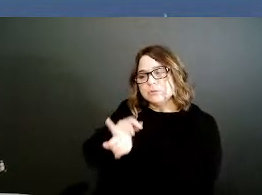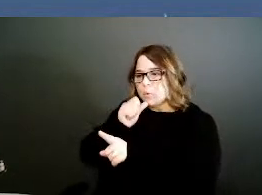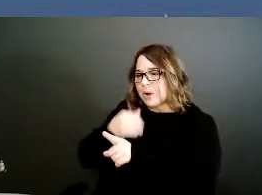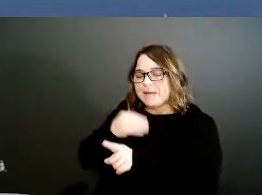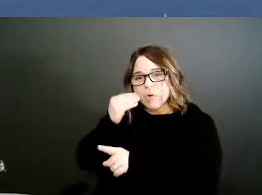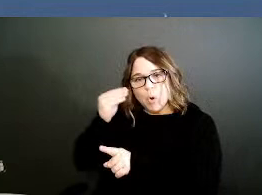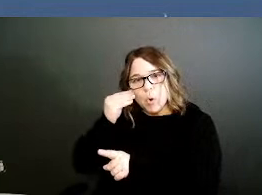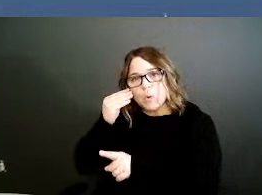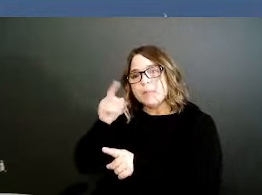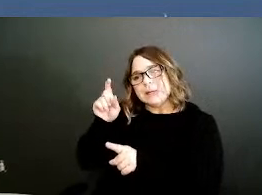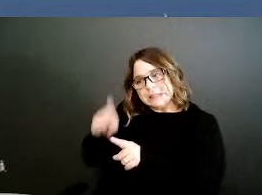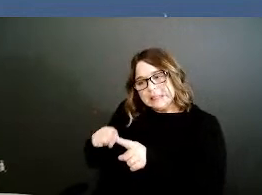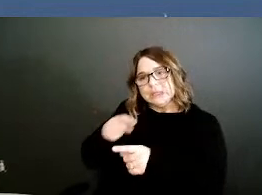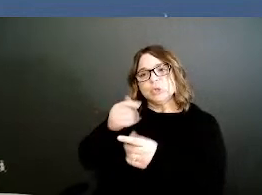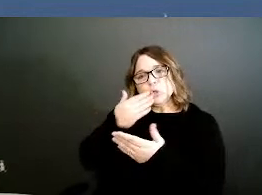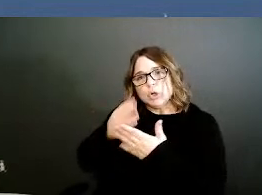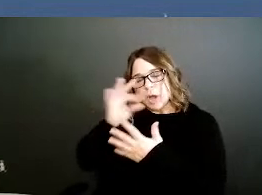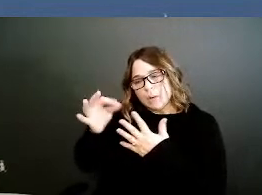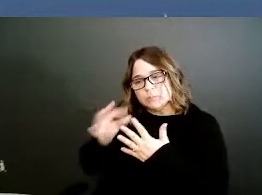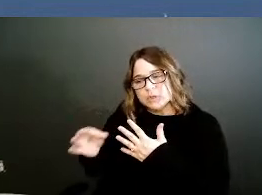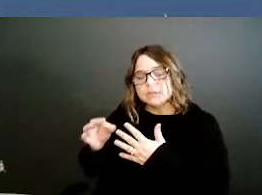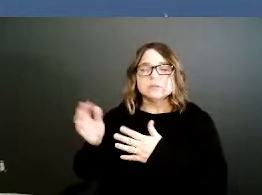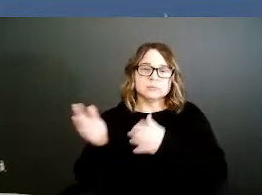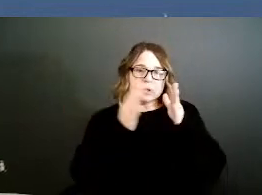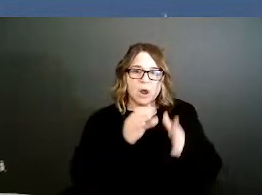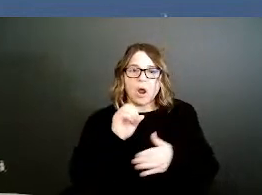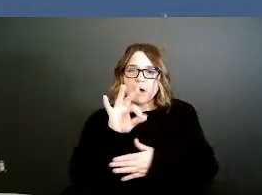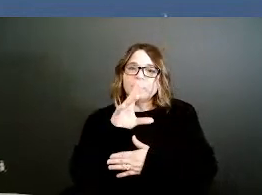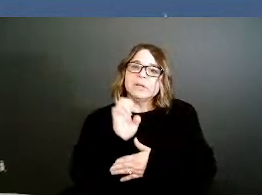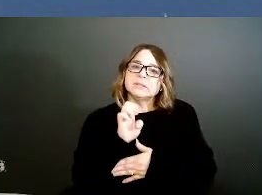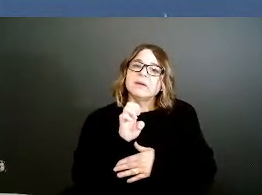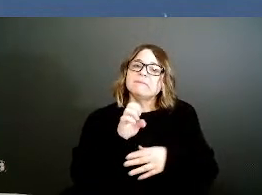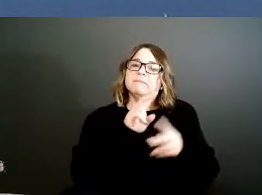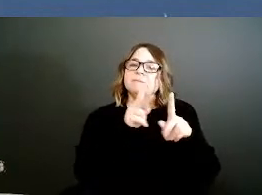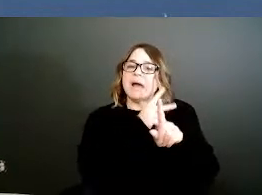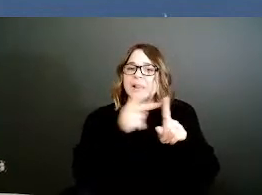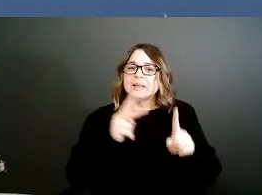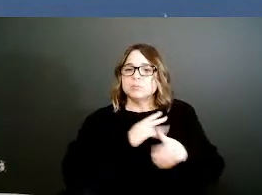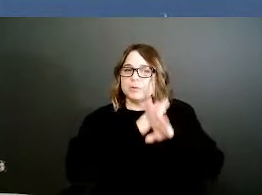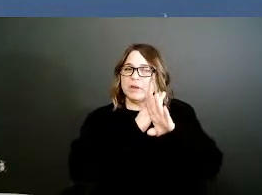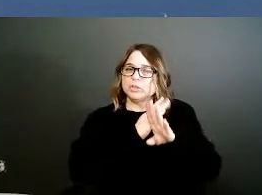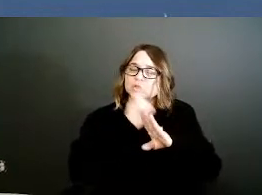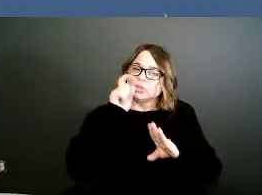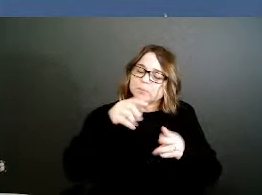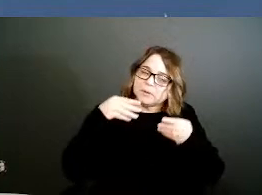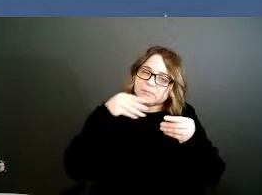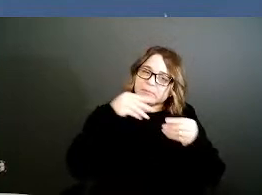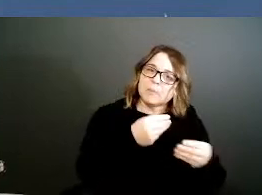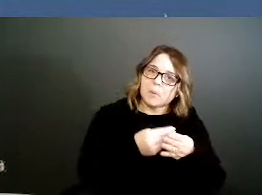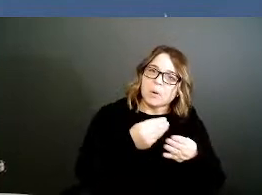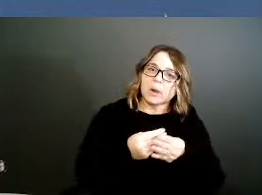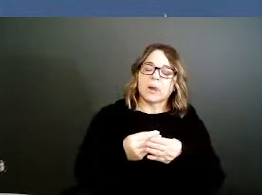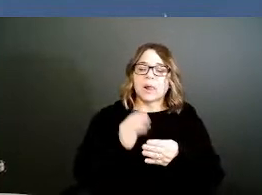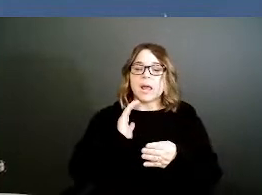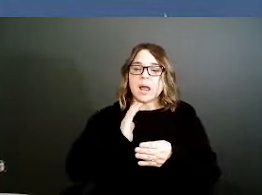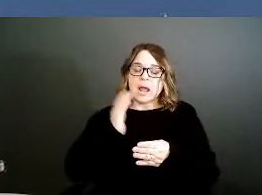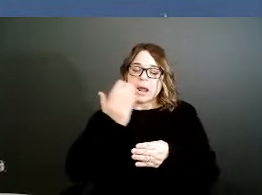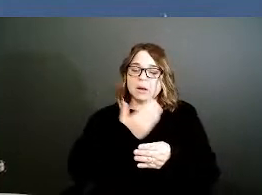STAFFED AND FULLY FUNDED. TO OUR OFFICE OF VIOLENCE PREVENTION, WHICH WOULD BE FULLY PRIORITIES AND I'M CALLING IN